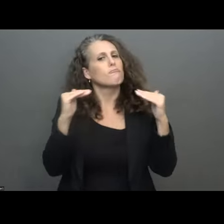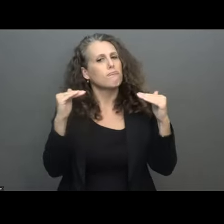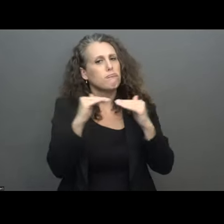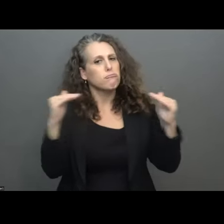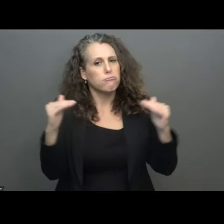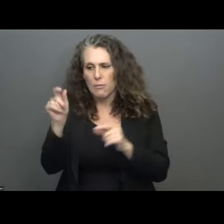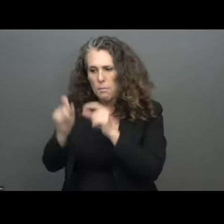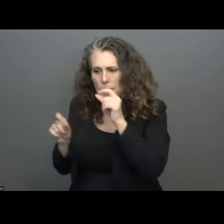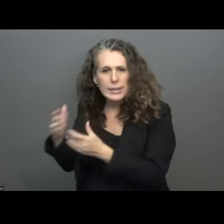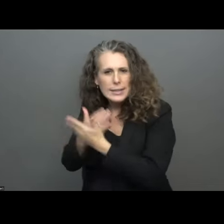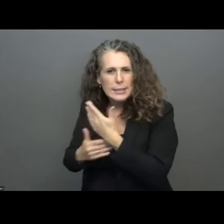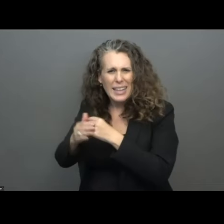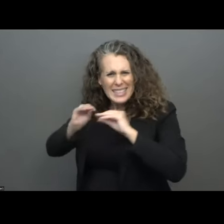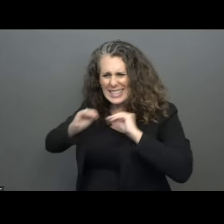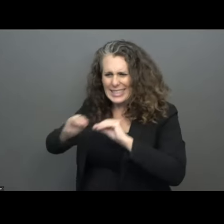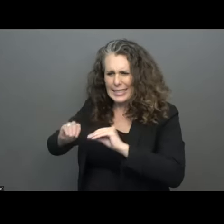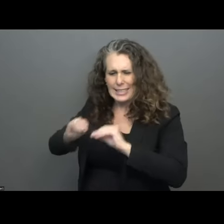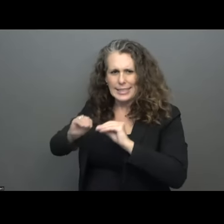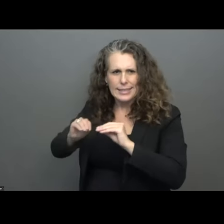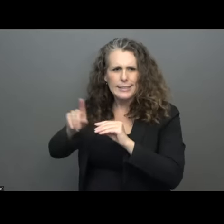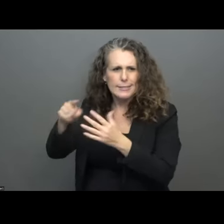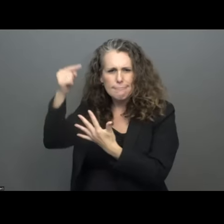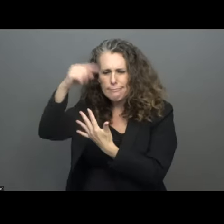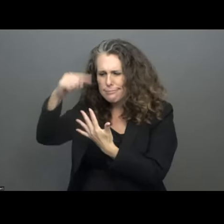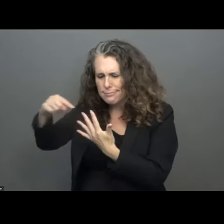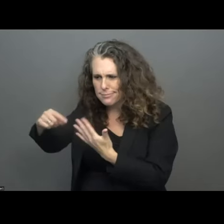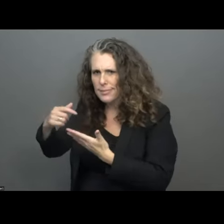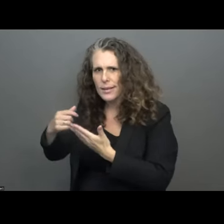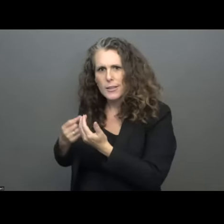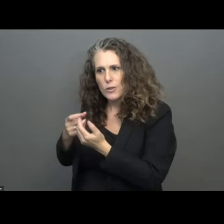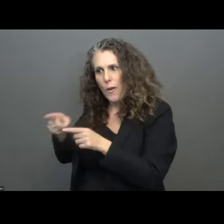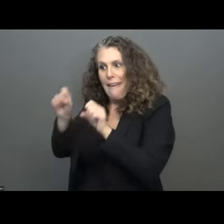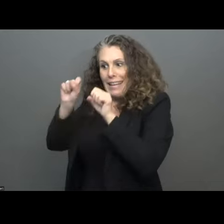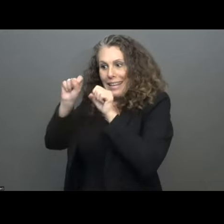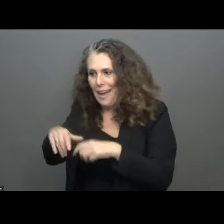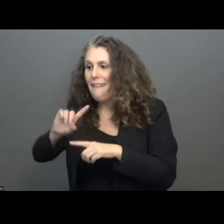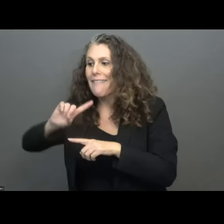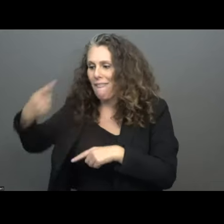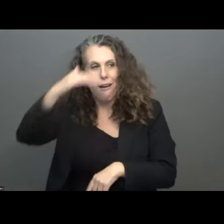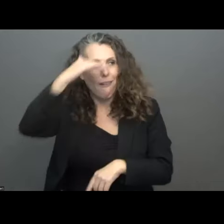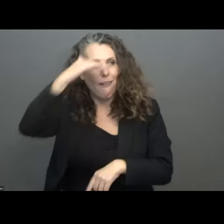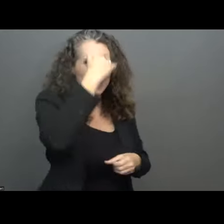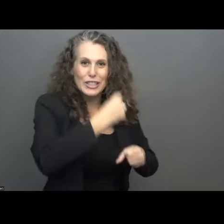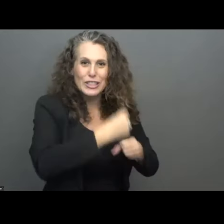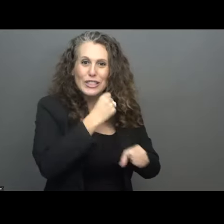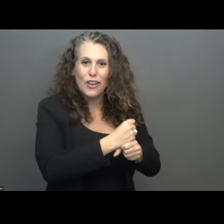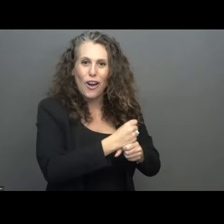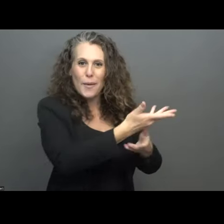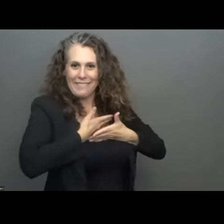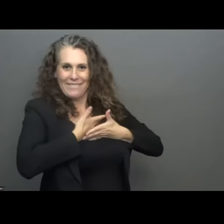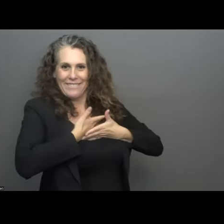the relevant skills to enhance the employability. 14:04:51 So it is really my pleasure to welcome